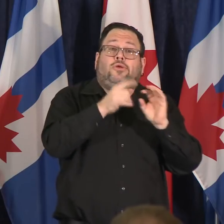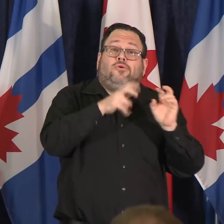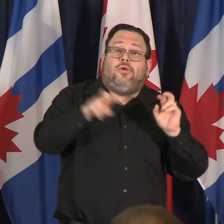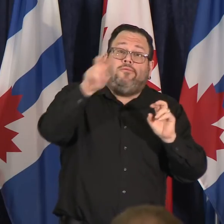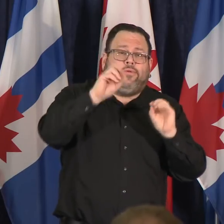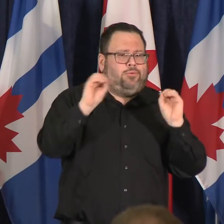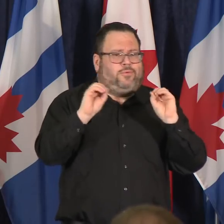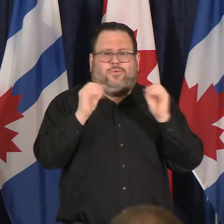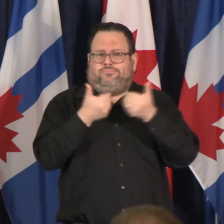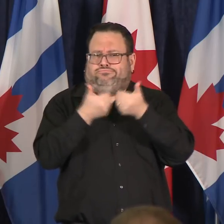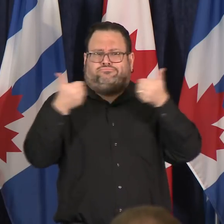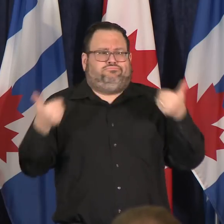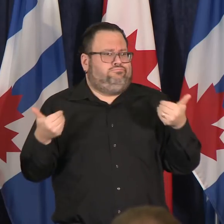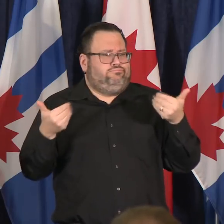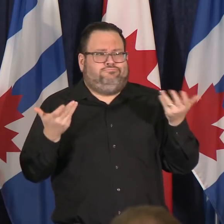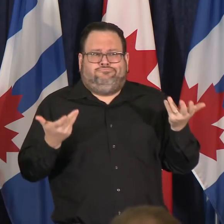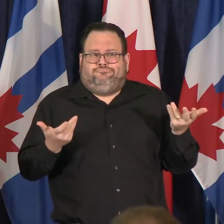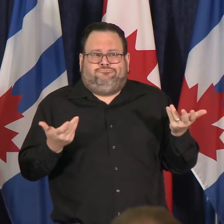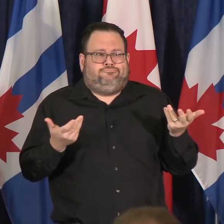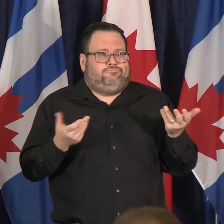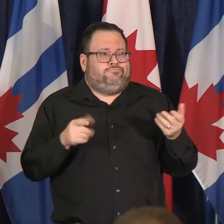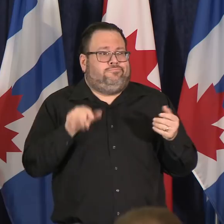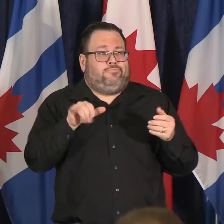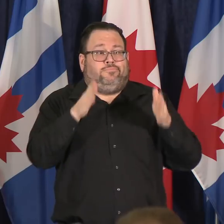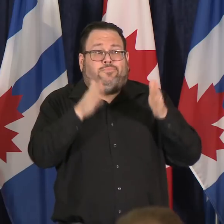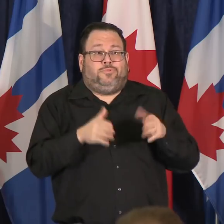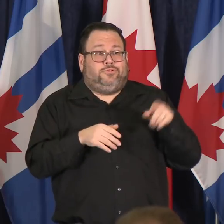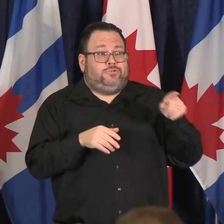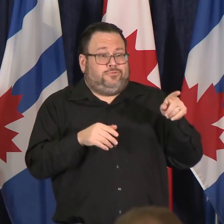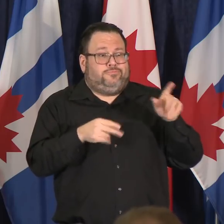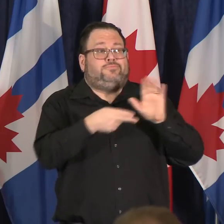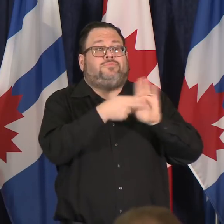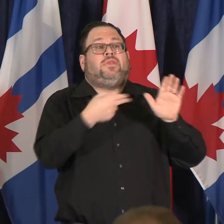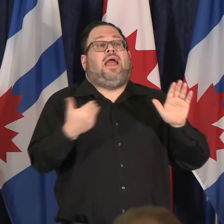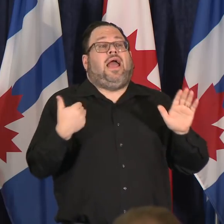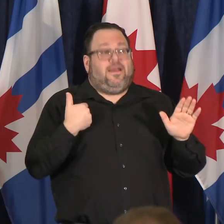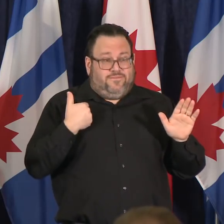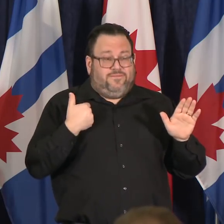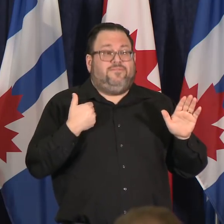existing case so by definition they appear to be related to community